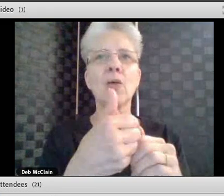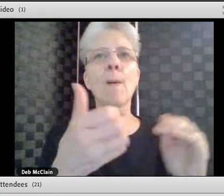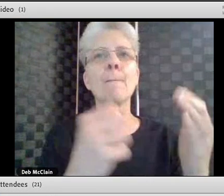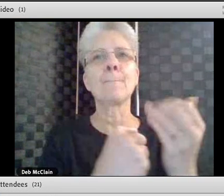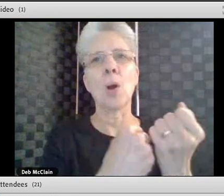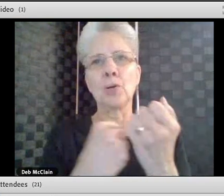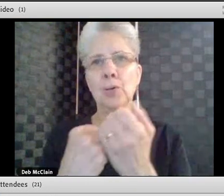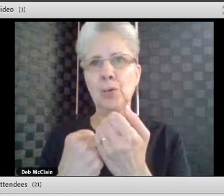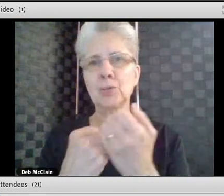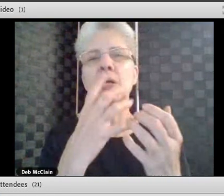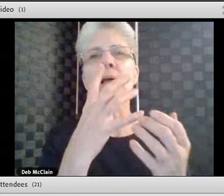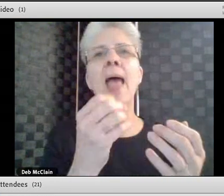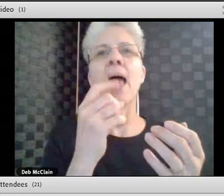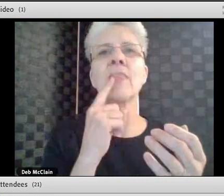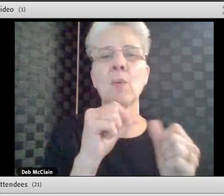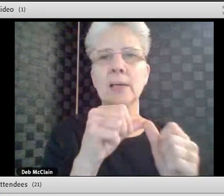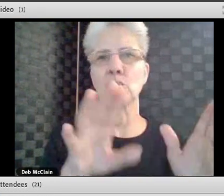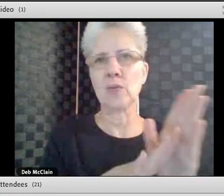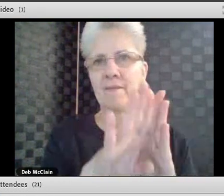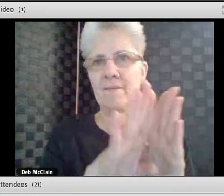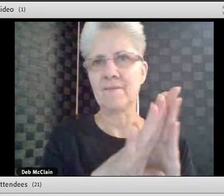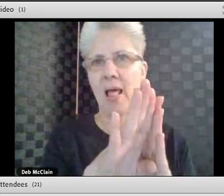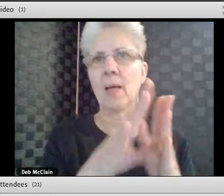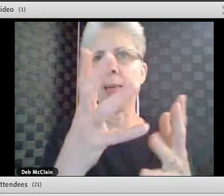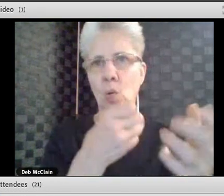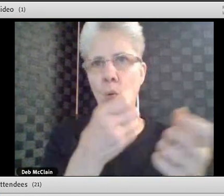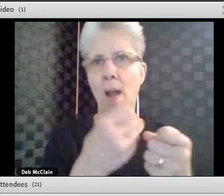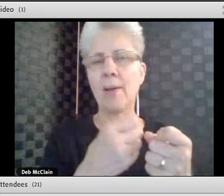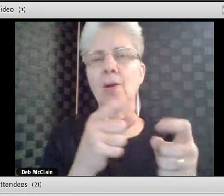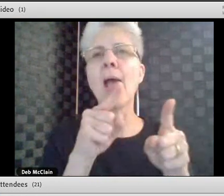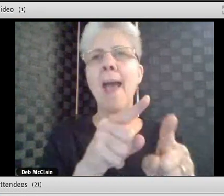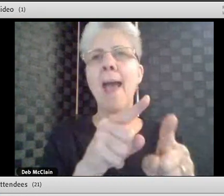in collaboration with other partners, and they'll continue to develop